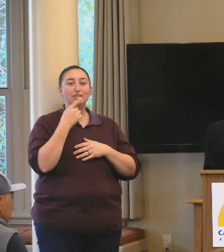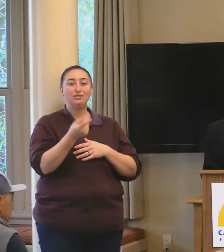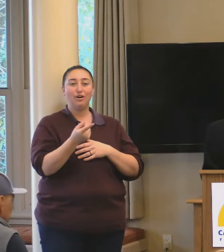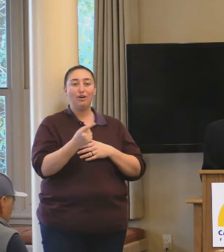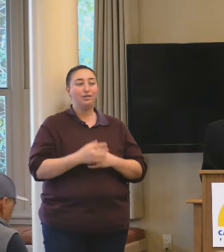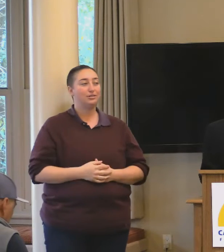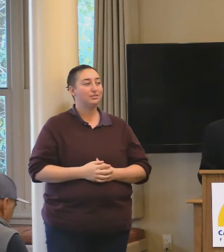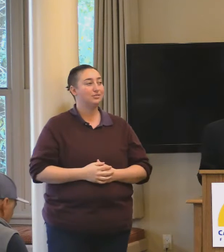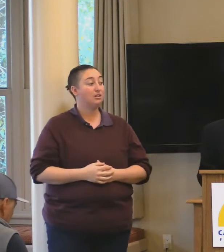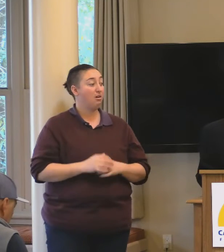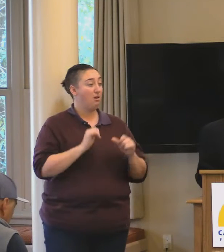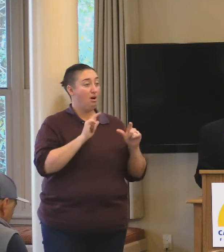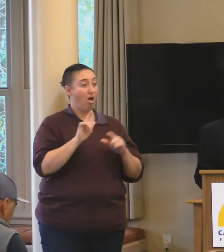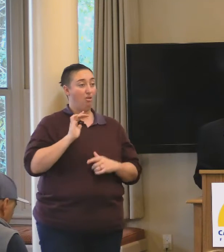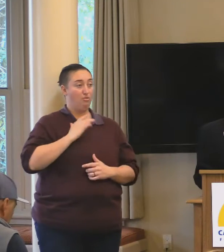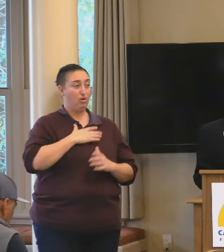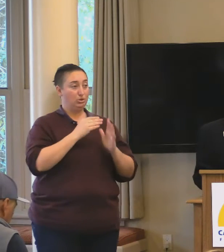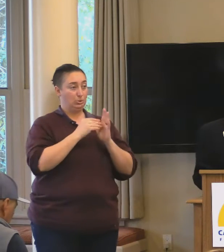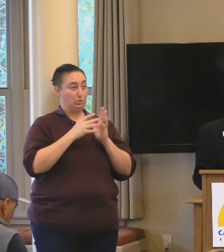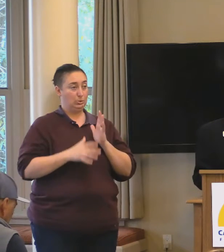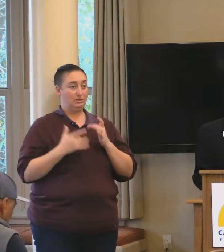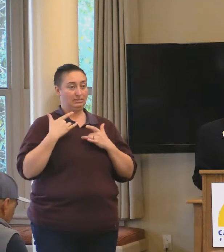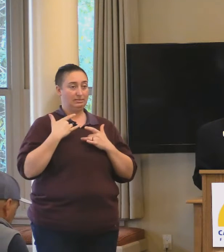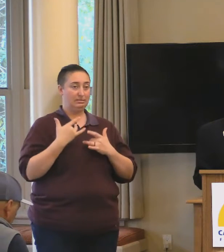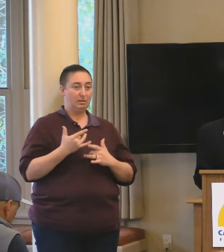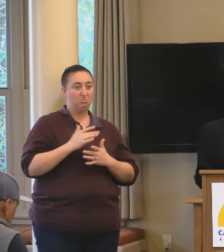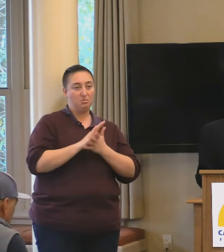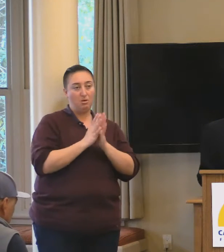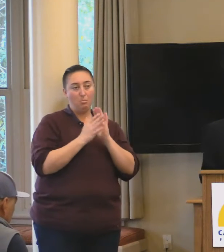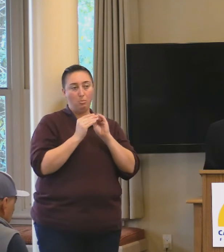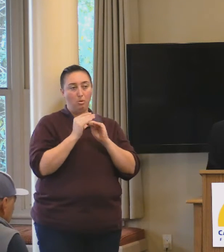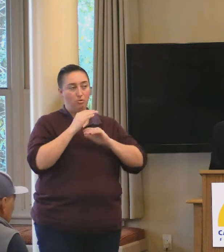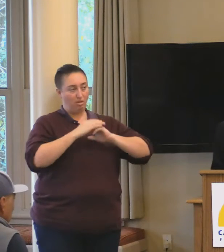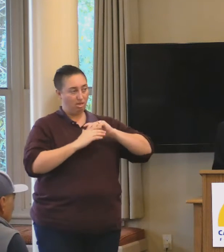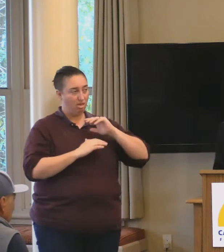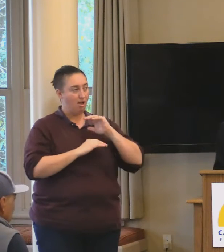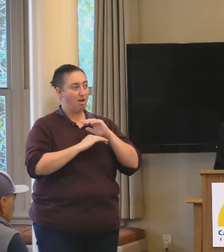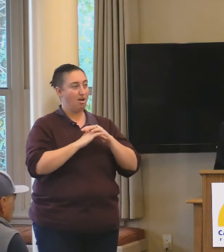Penni is now back for a successor hearing dog. All of our students tend to become more relaxed as they get to know the